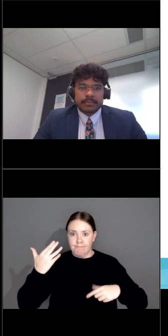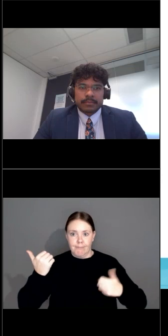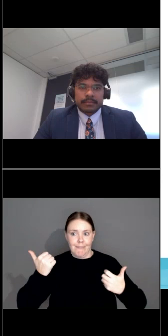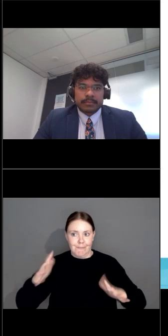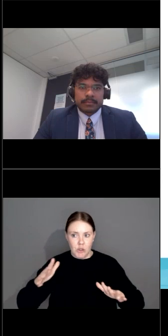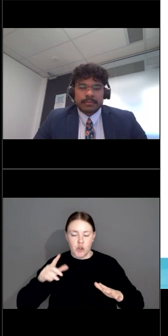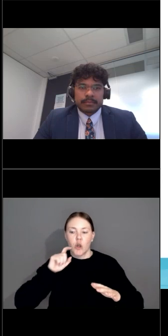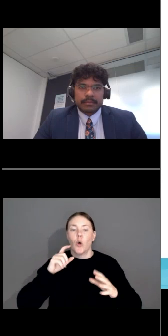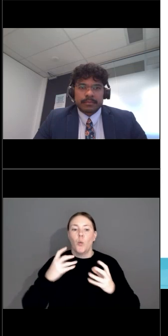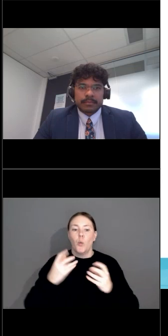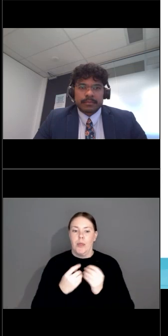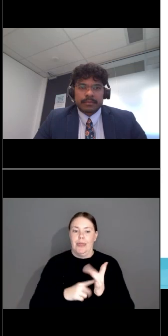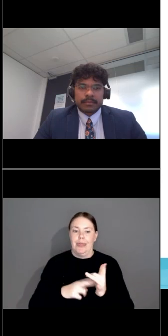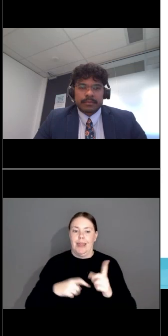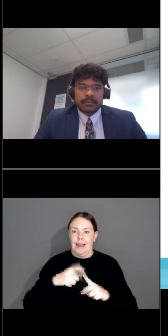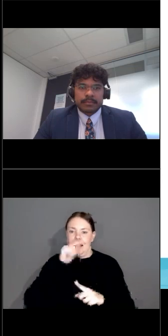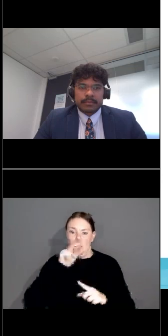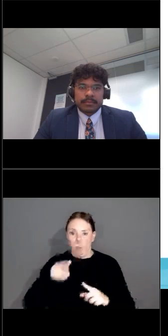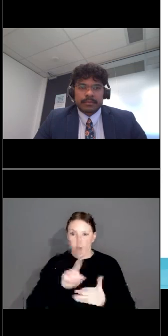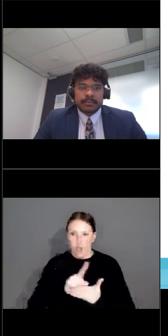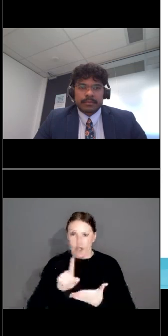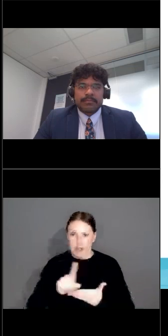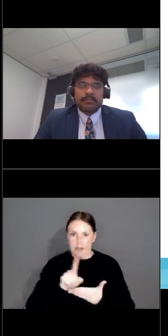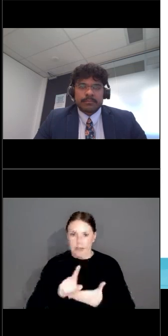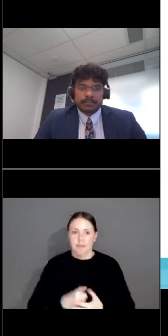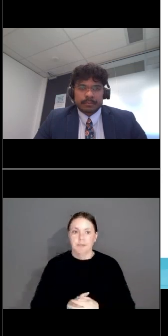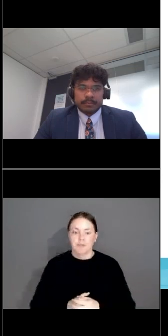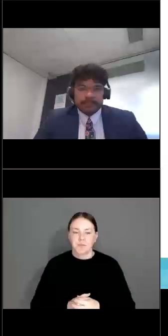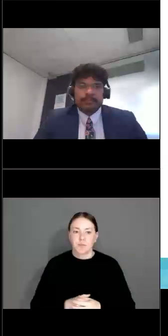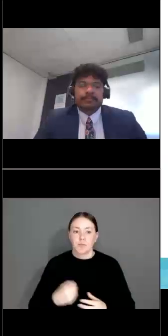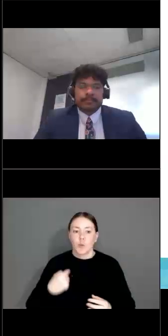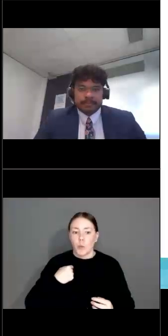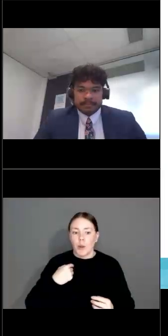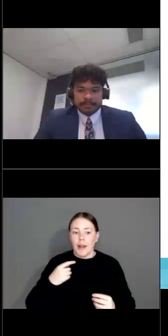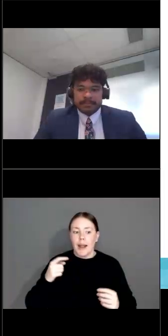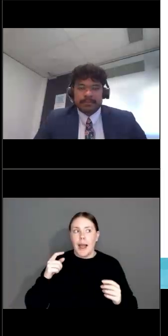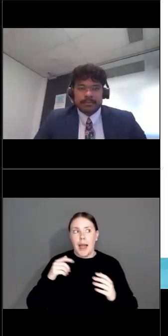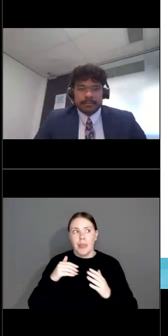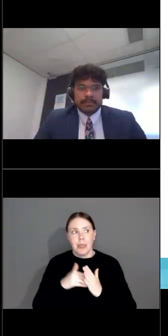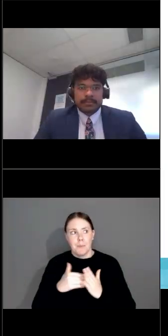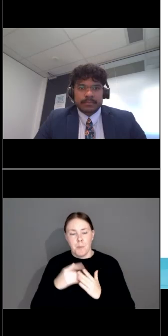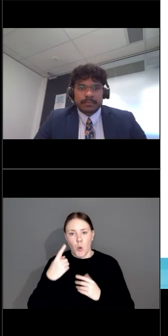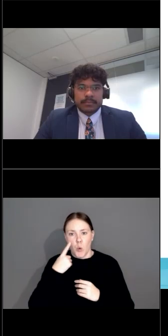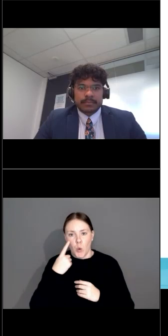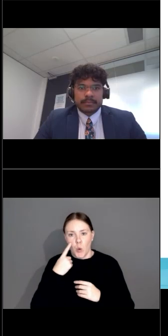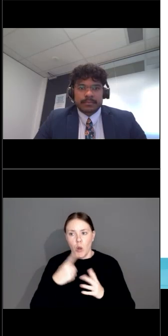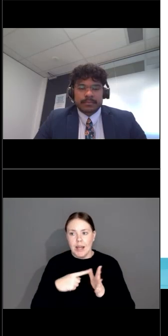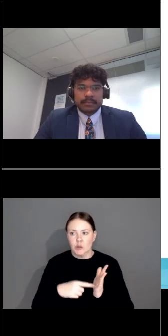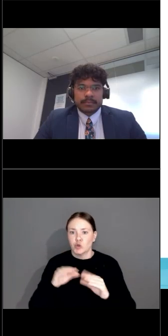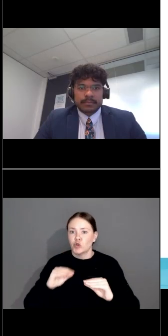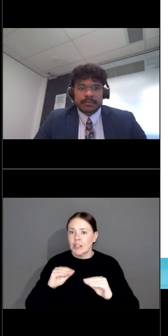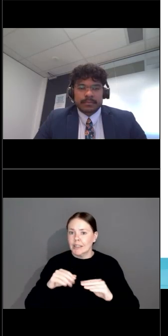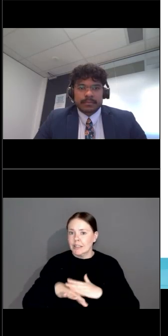training in um in July for Brisbane for Brisbane um in also I'm also looking at training in Mount